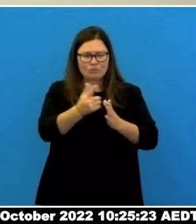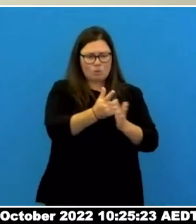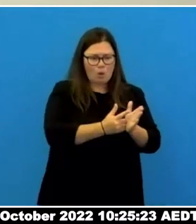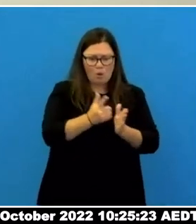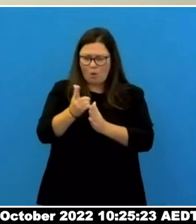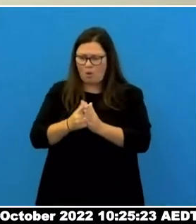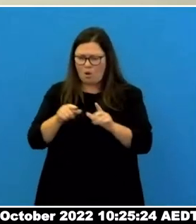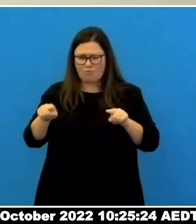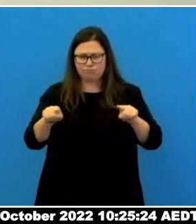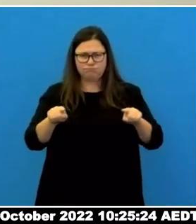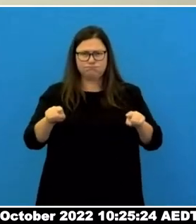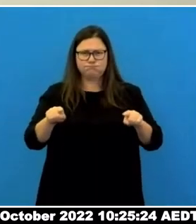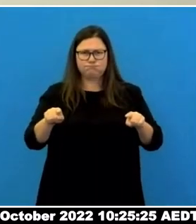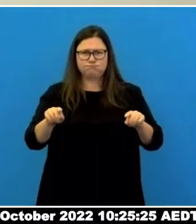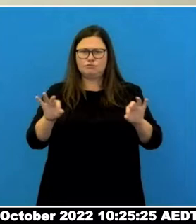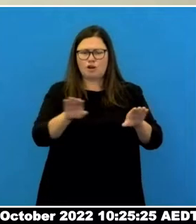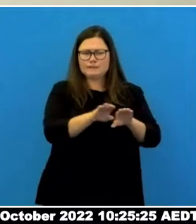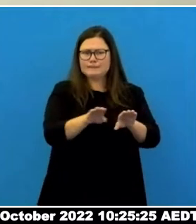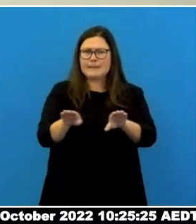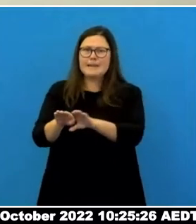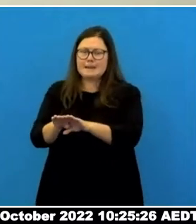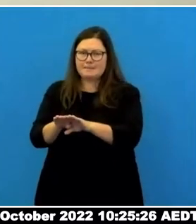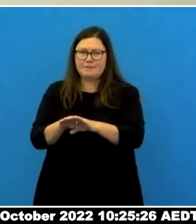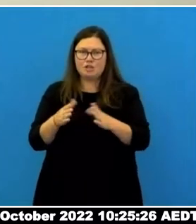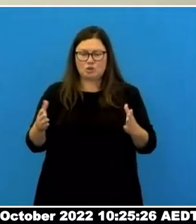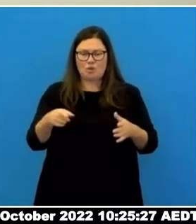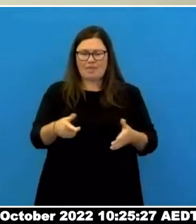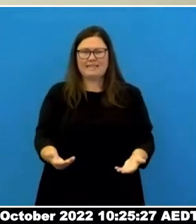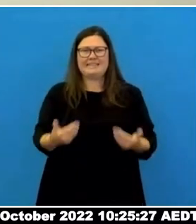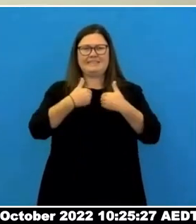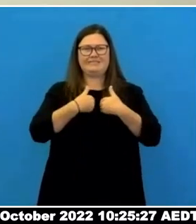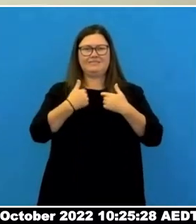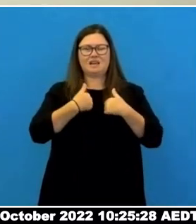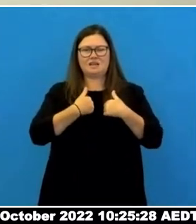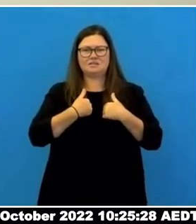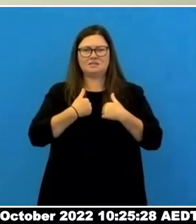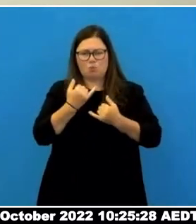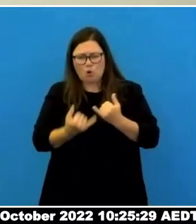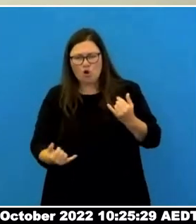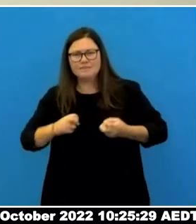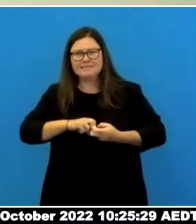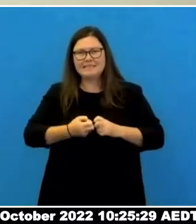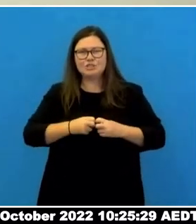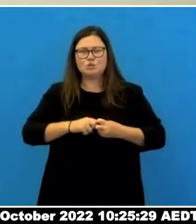and portends for me exactly the kind of issues we are talking about, that people run through different tests